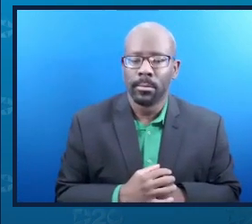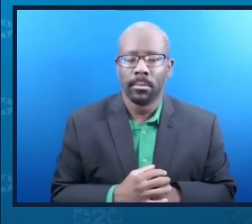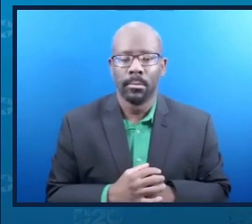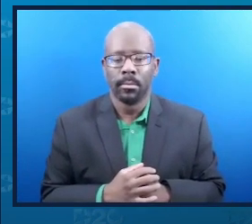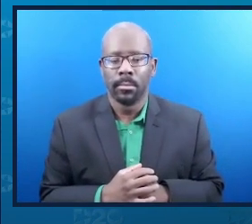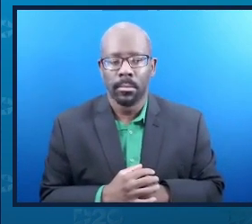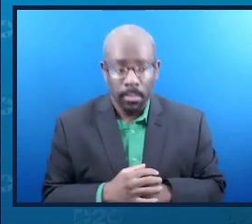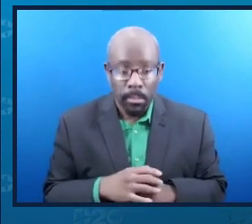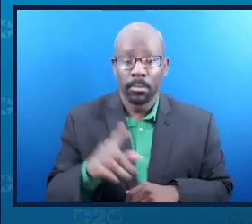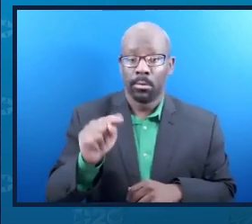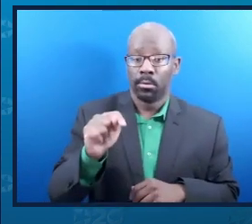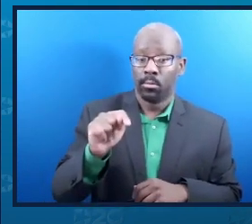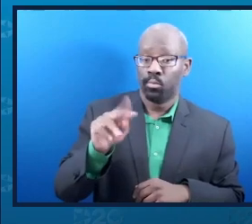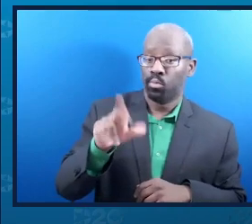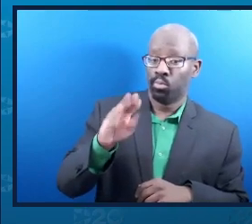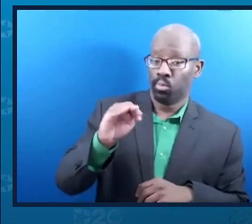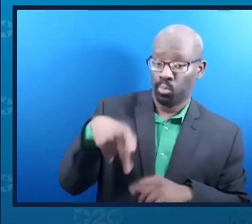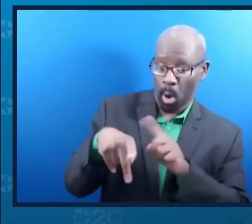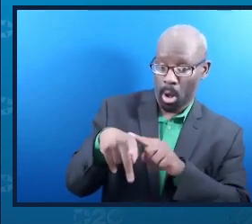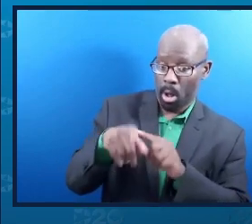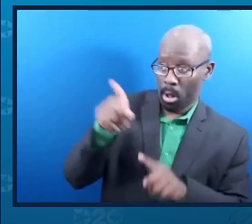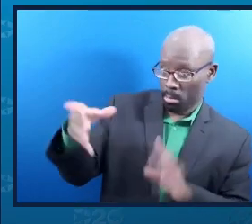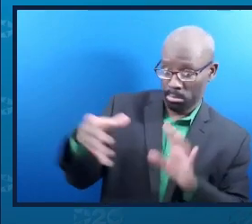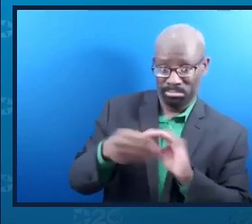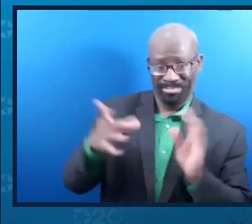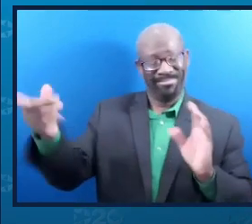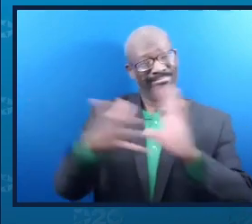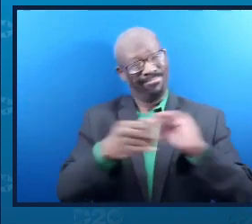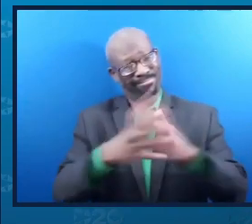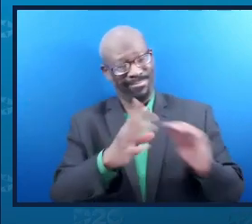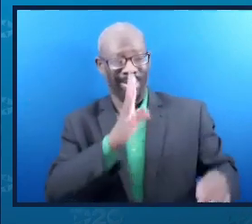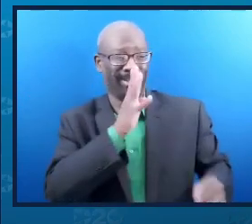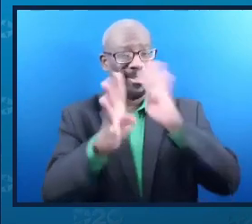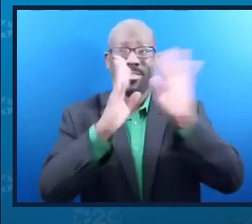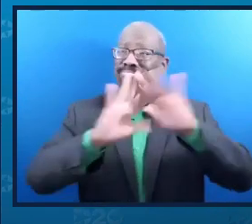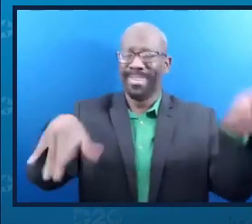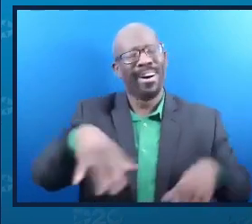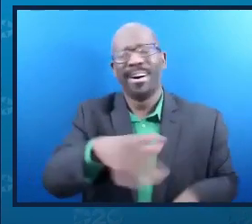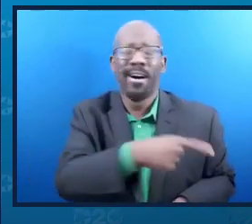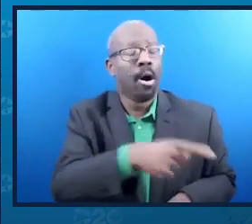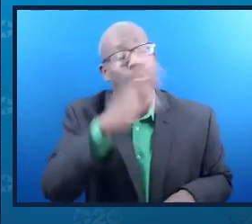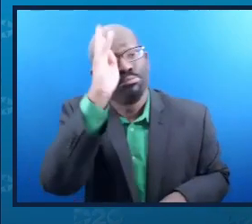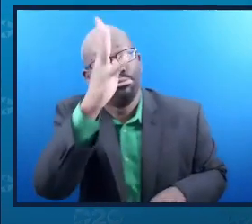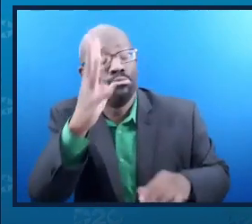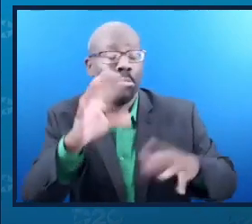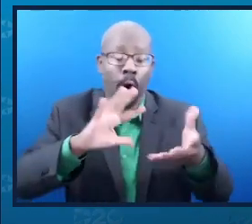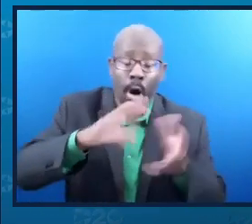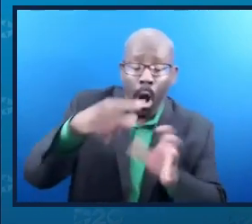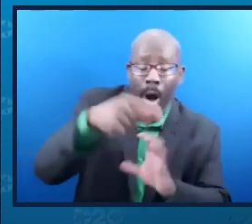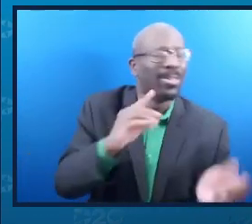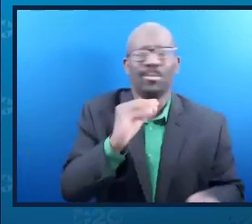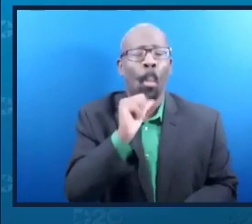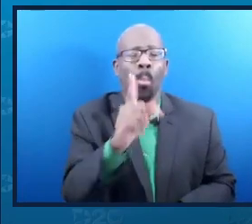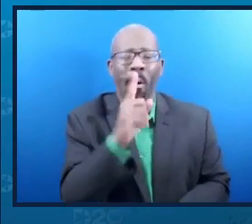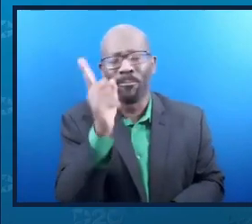TO REMOVE ANY MENTION THAT HUMANS WERE THE CAUSE OF CLIMATE CHANGE FROM IT. I WROTE THE RESIGNATION LETTER